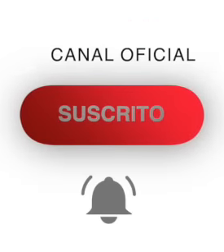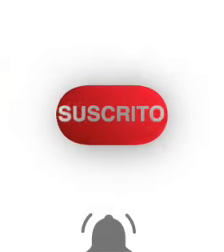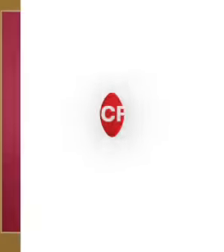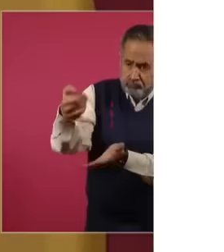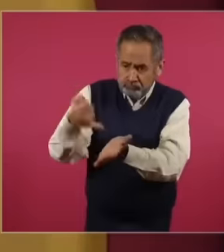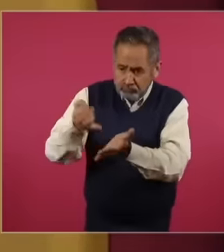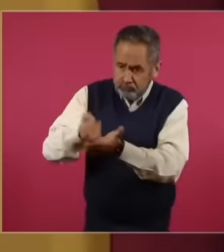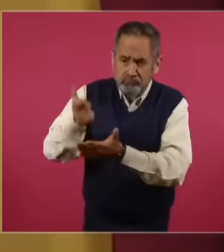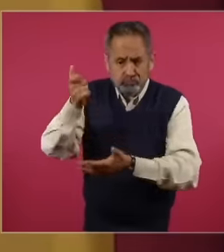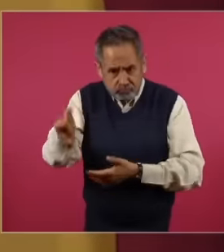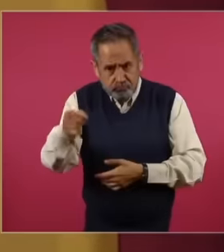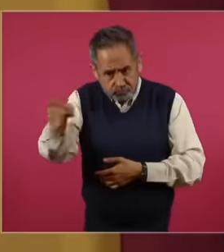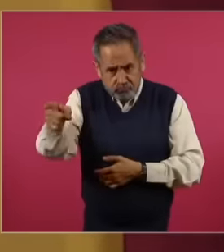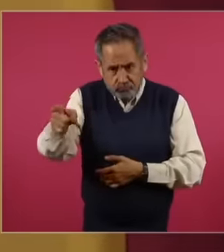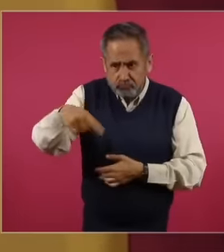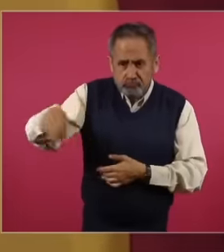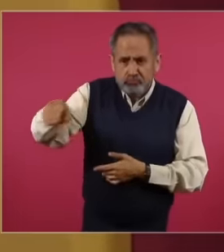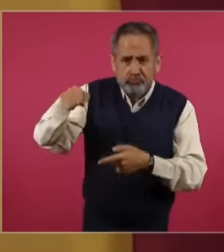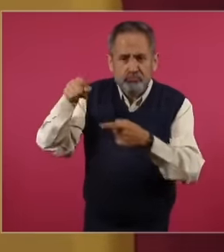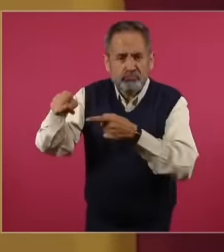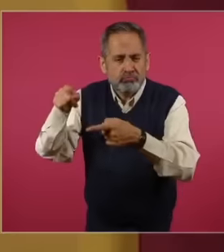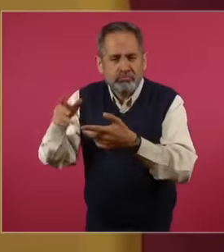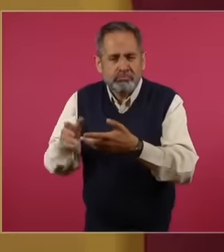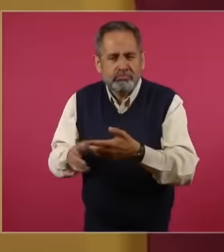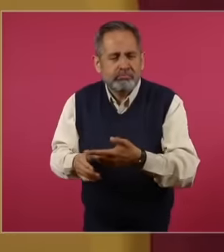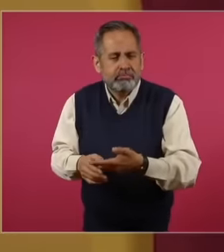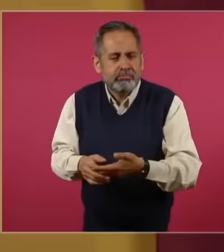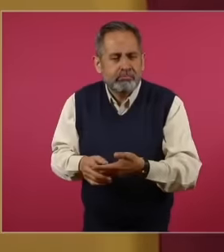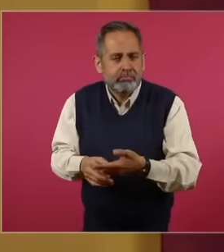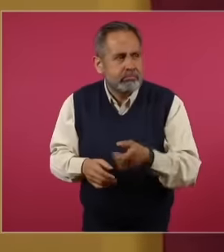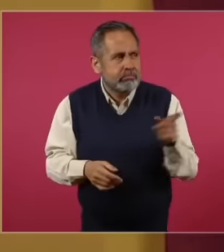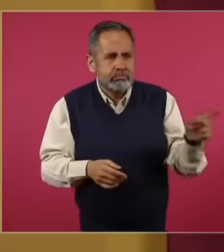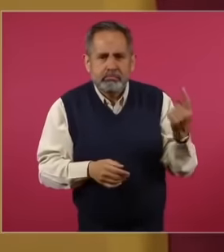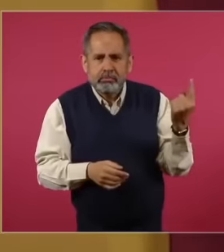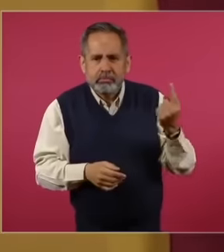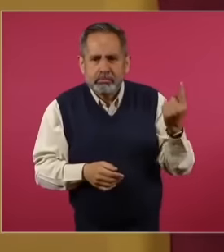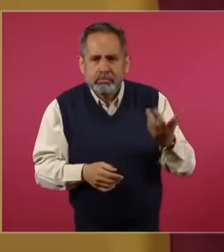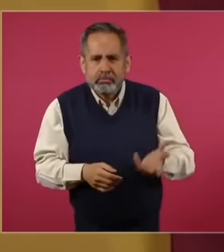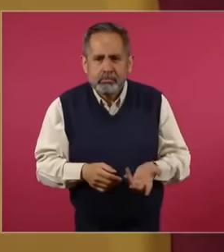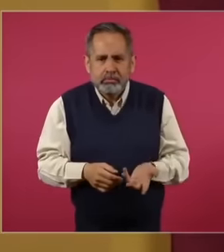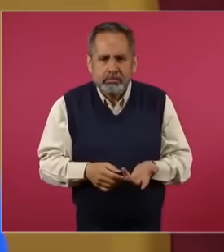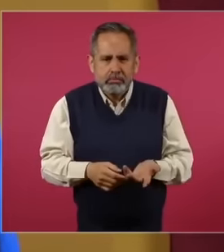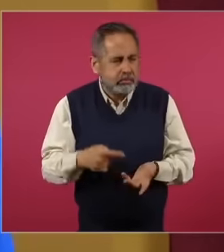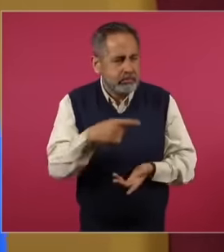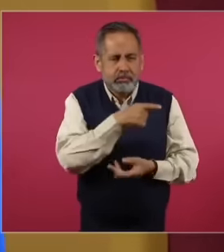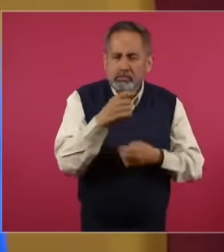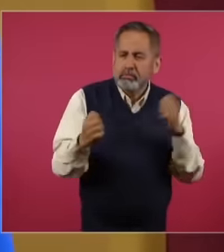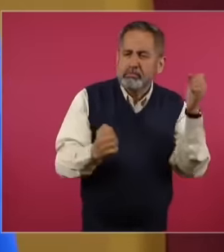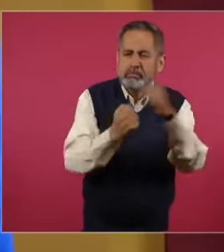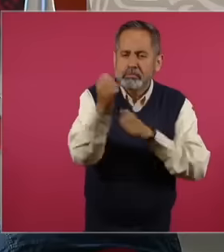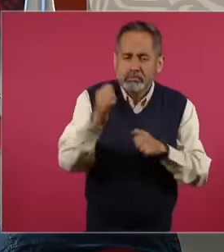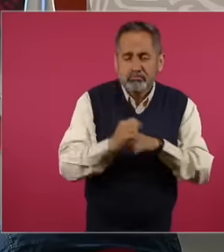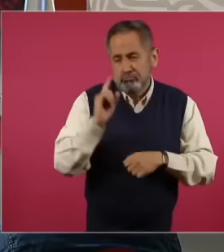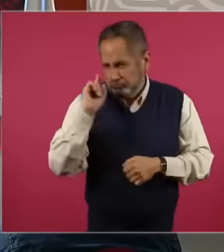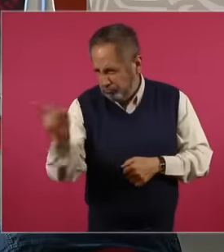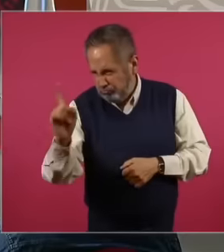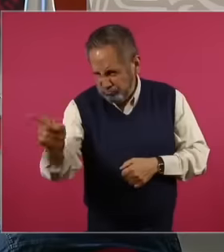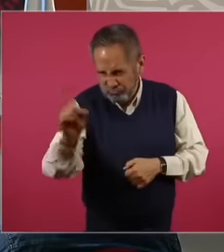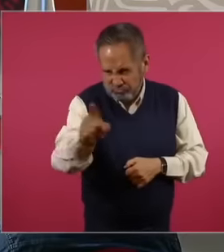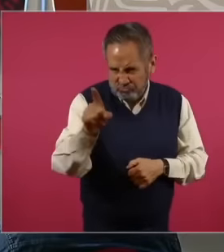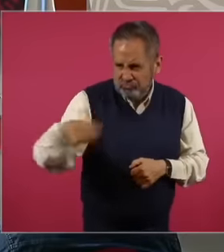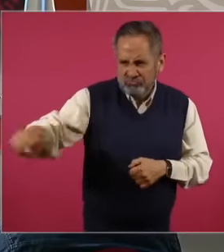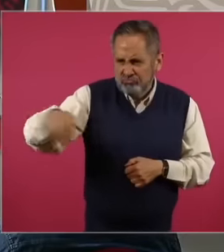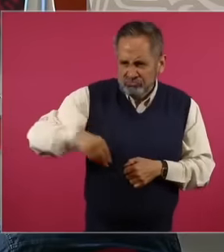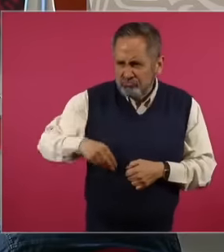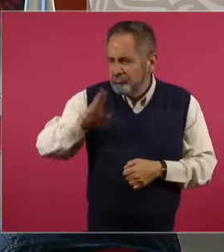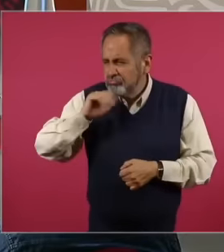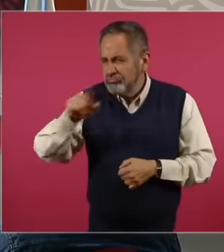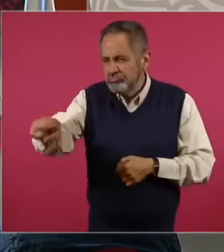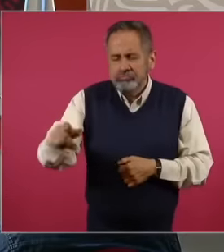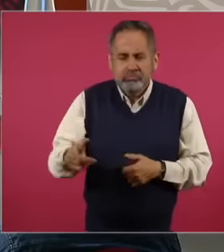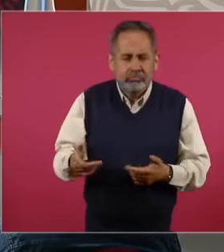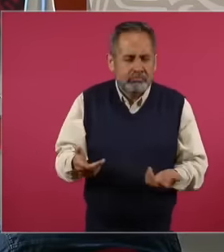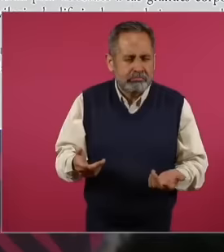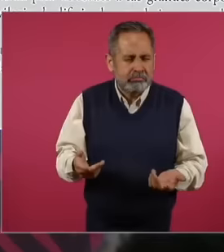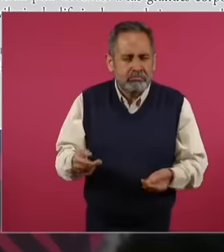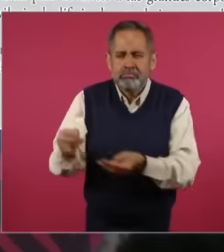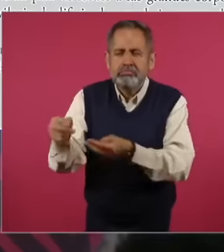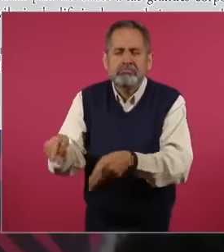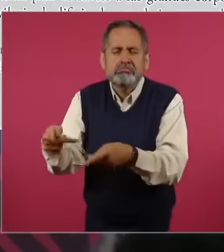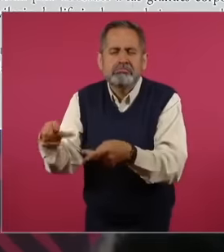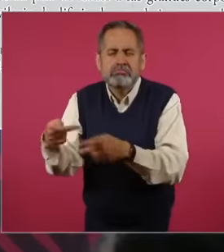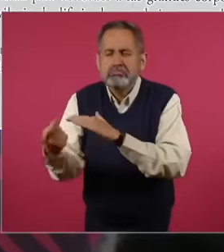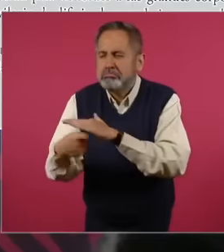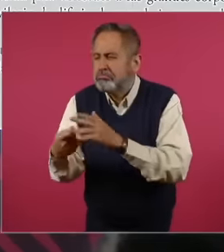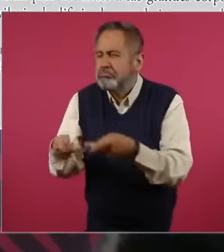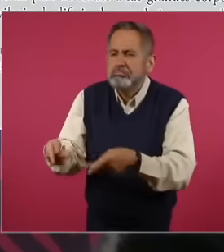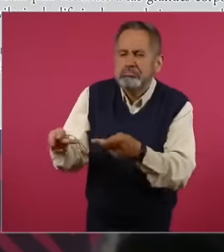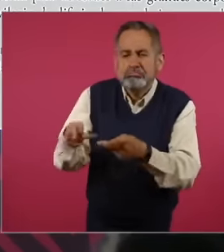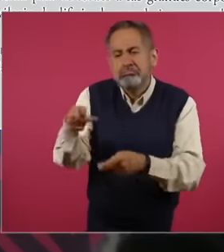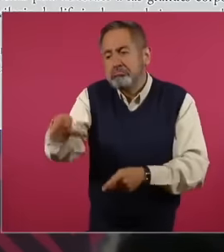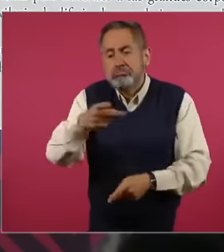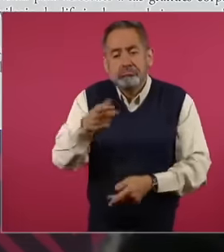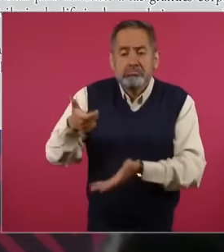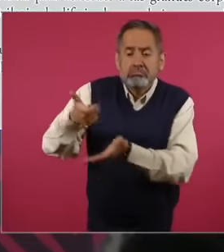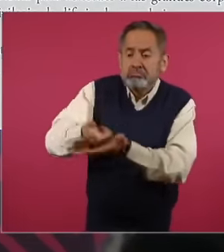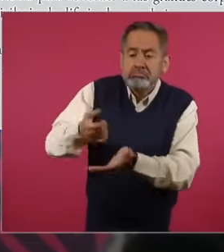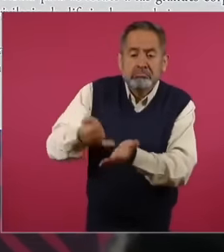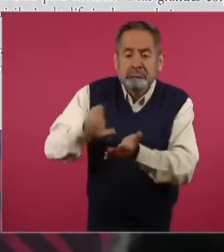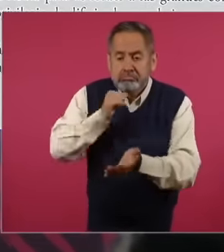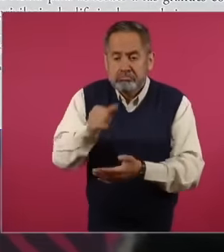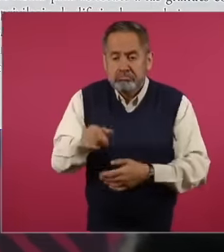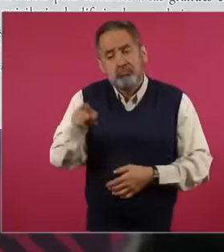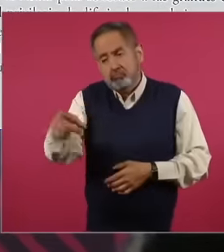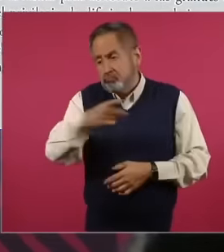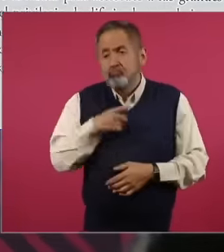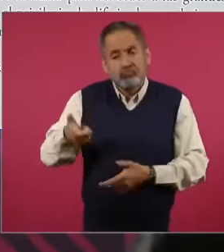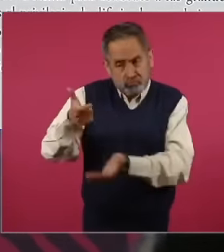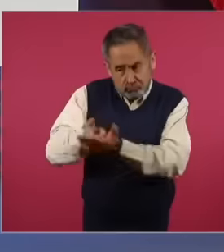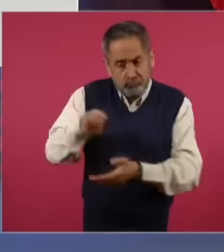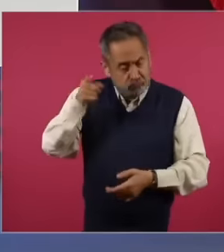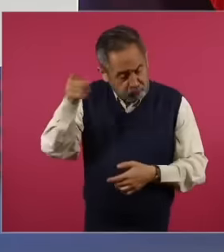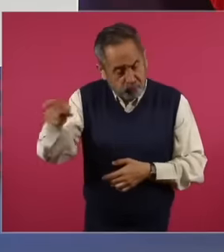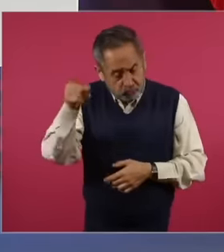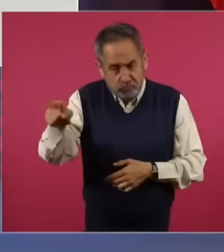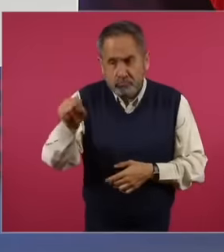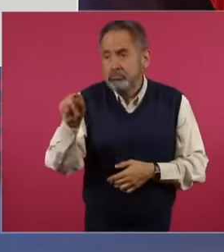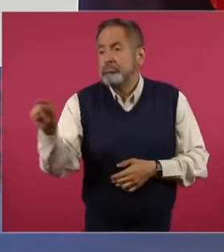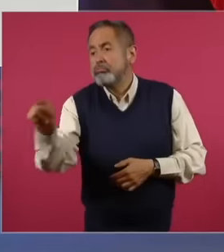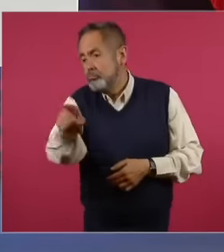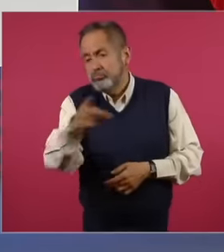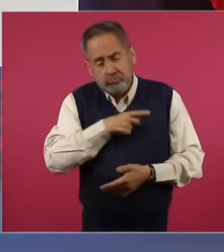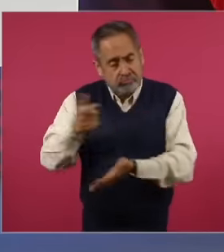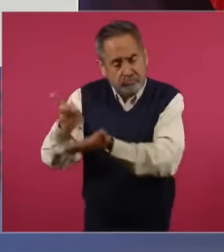how long did they deceive by saying that the taxpayer registry had to be increased